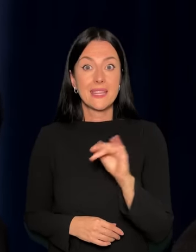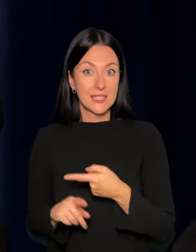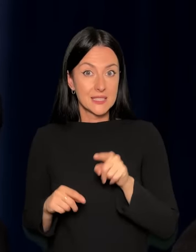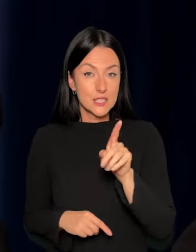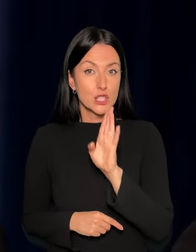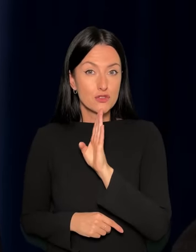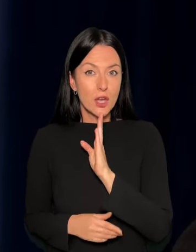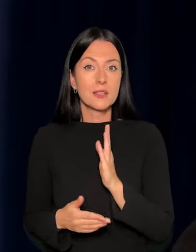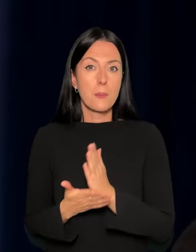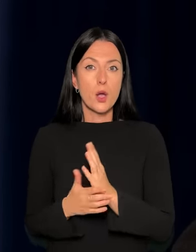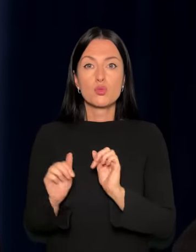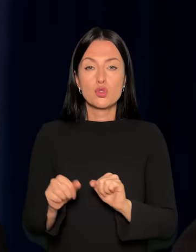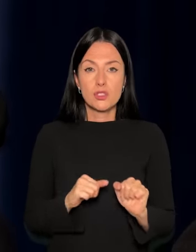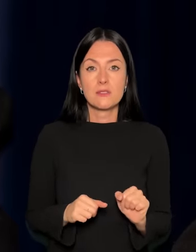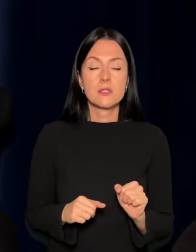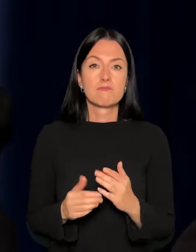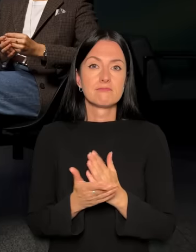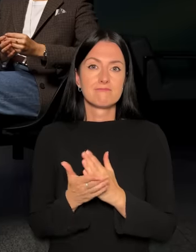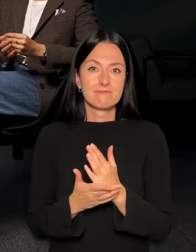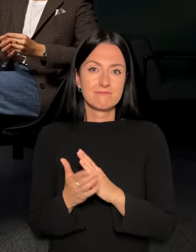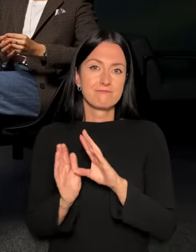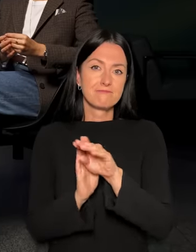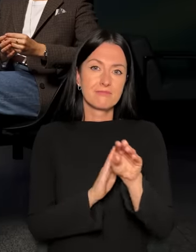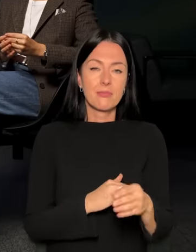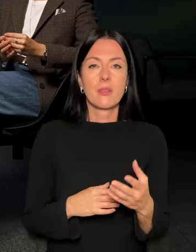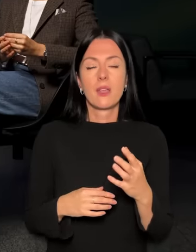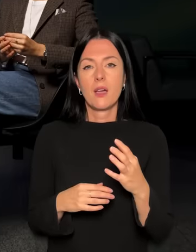These girls have the opportunity to intern at international institutions.